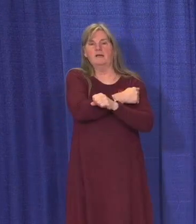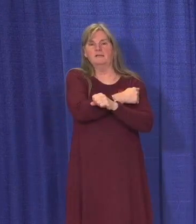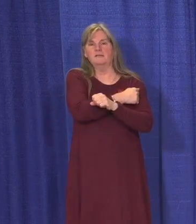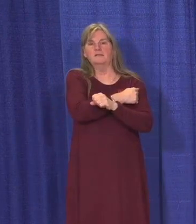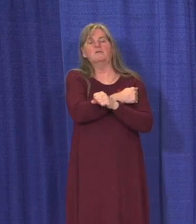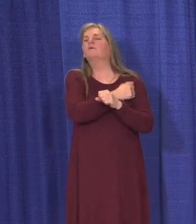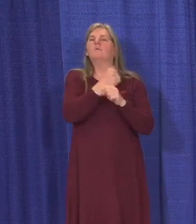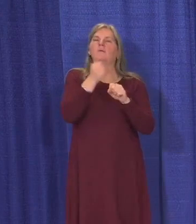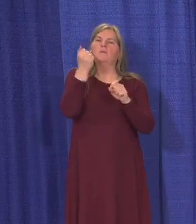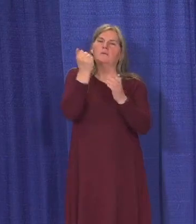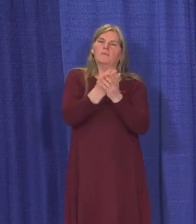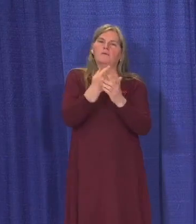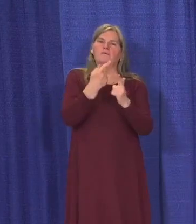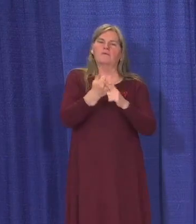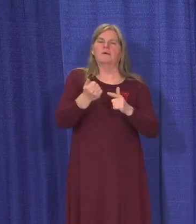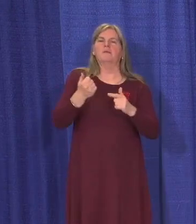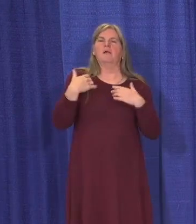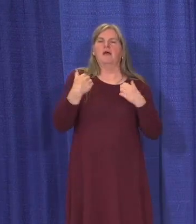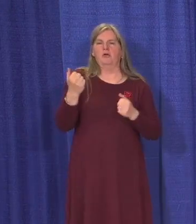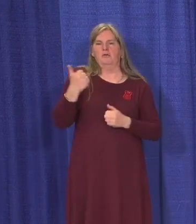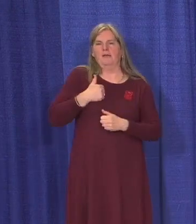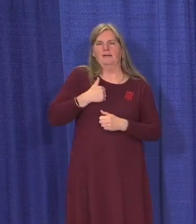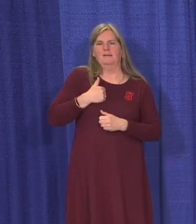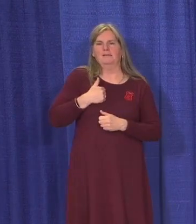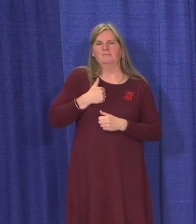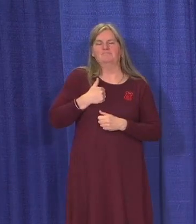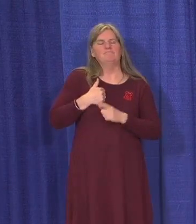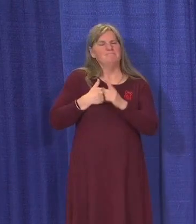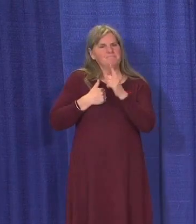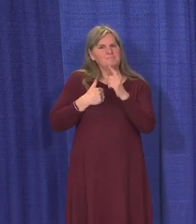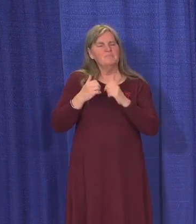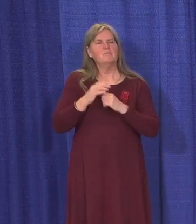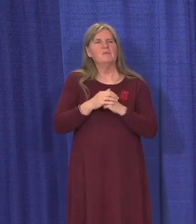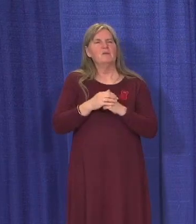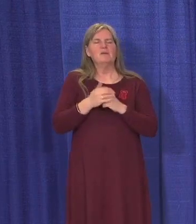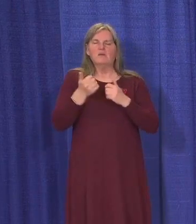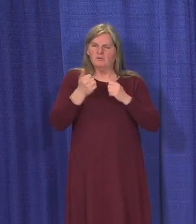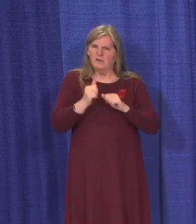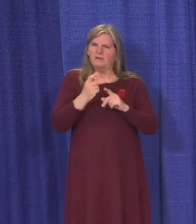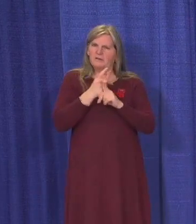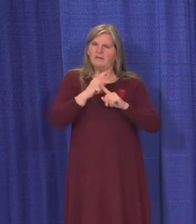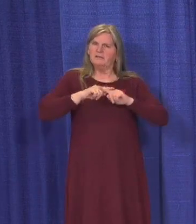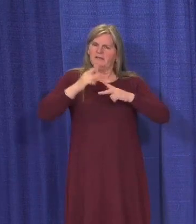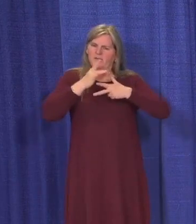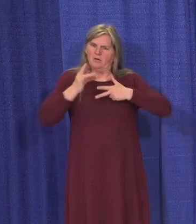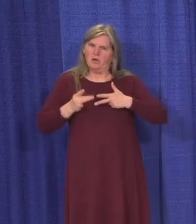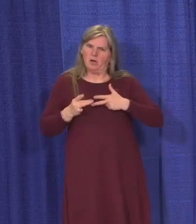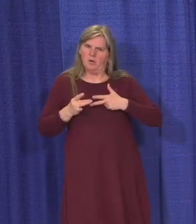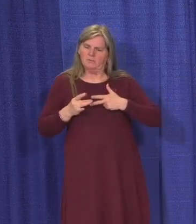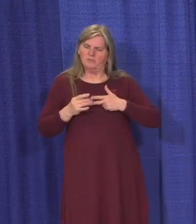yet be vaccinated. And who will need to self isolate. It doesn't apply to those